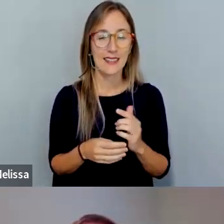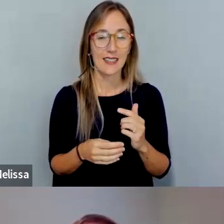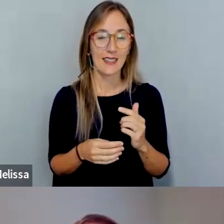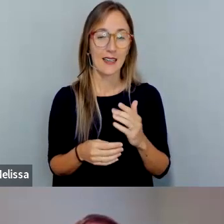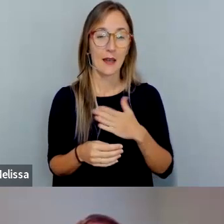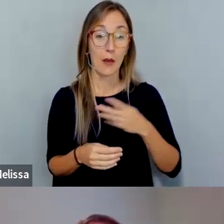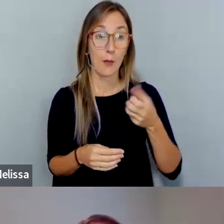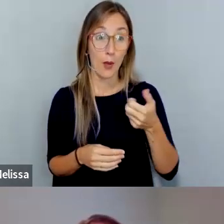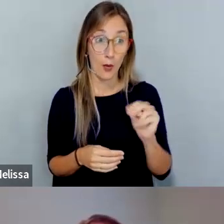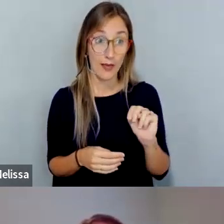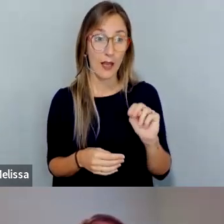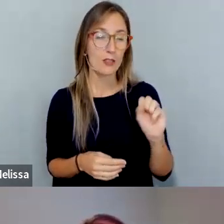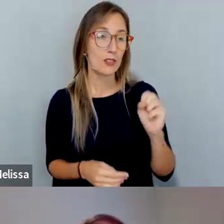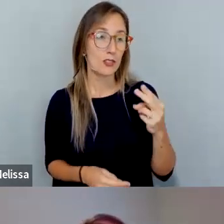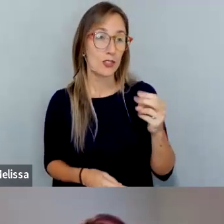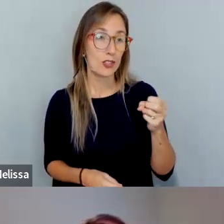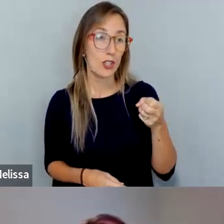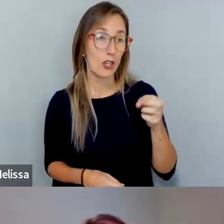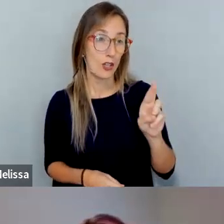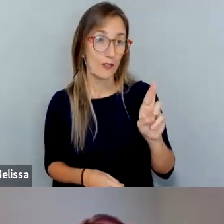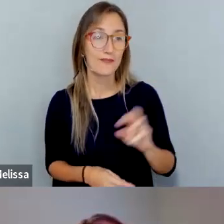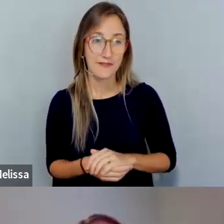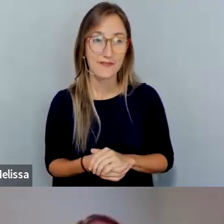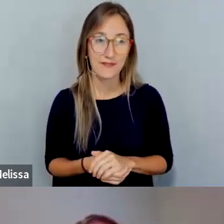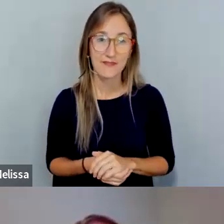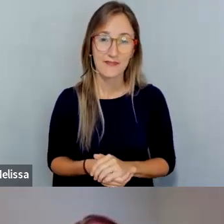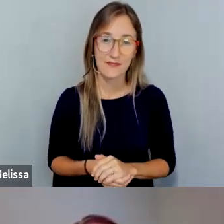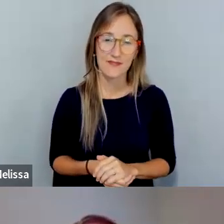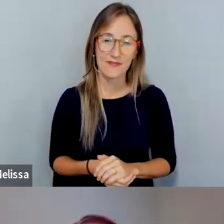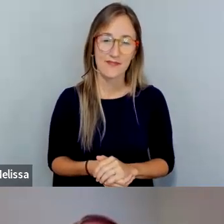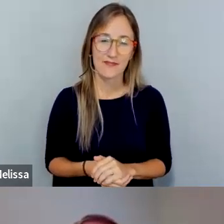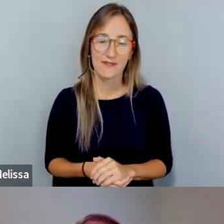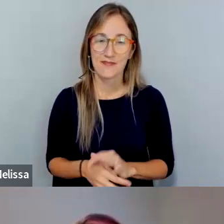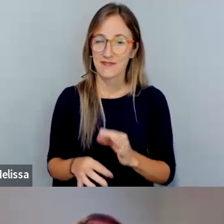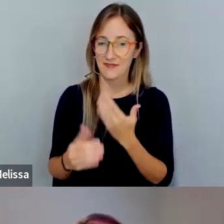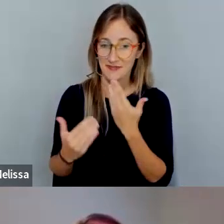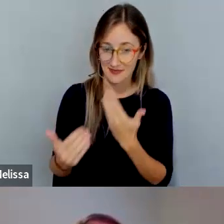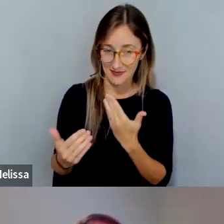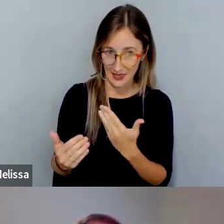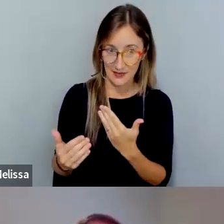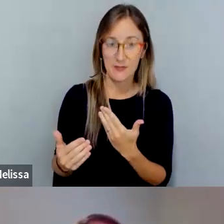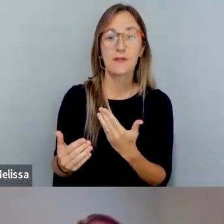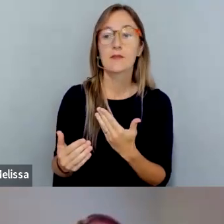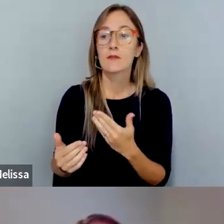: My favorite season is fall because it's not hot and it's not